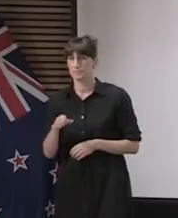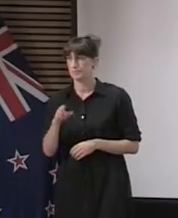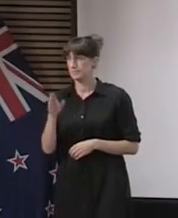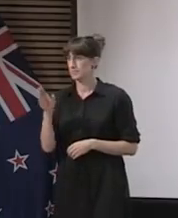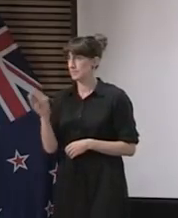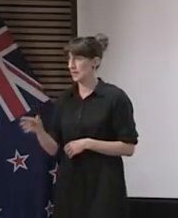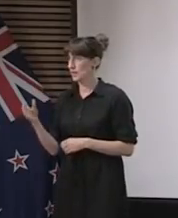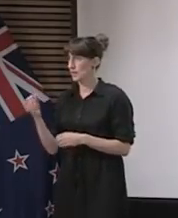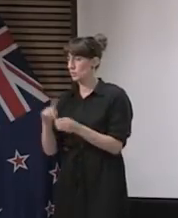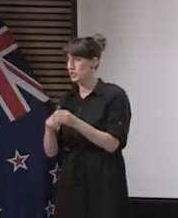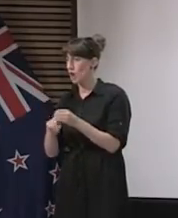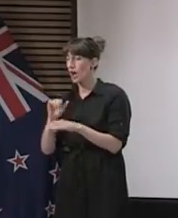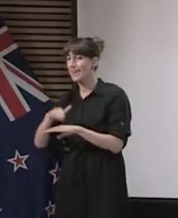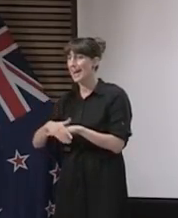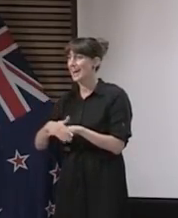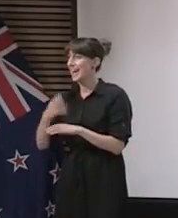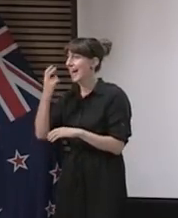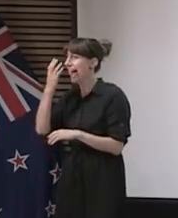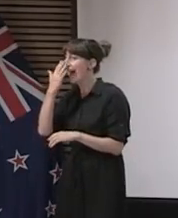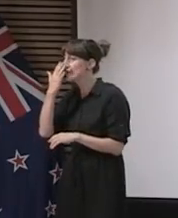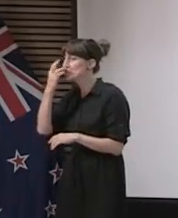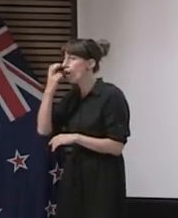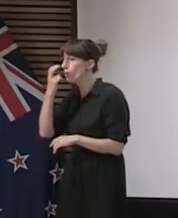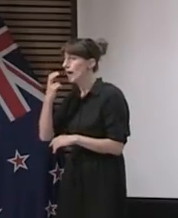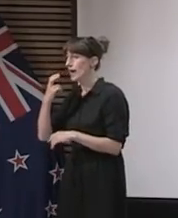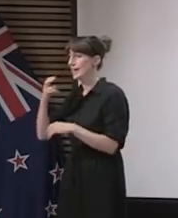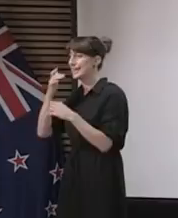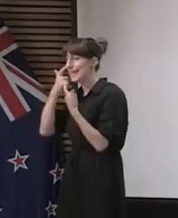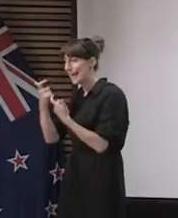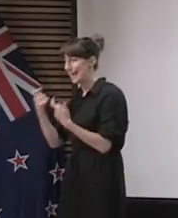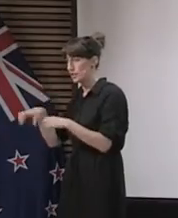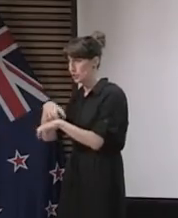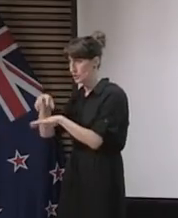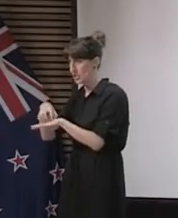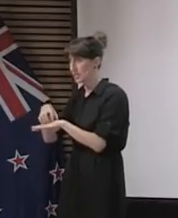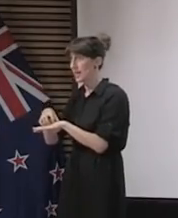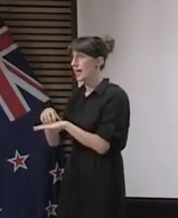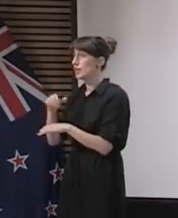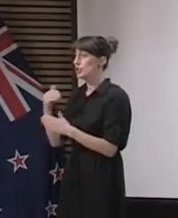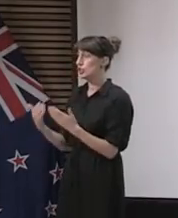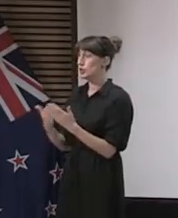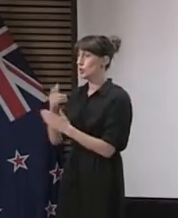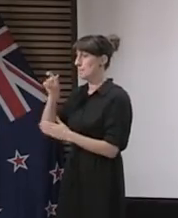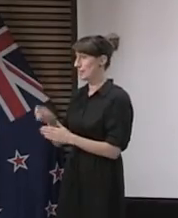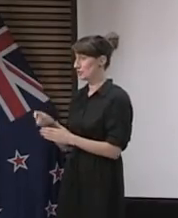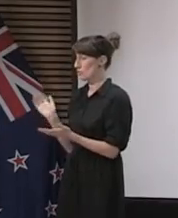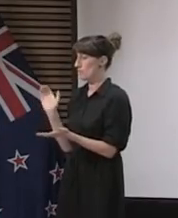. . wanting to test all newincoming residents and thoseon the front-line given theirvulnerability